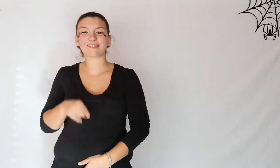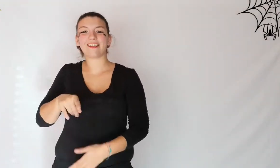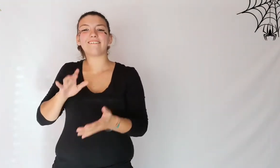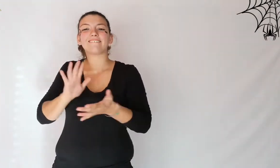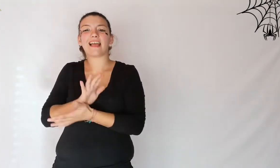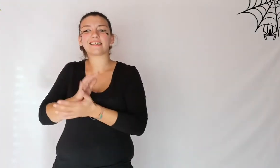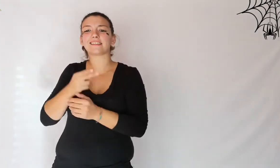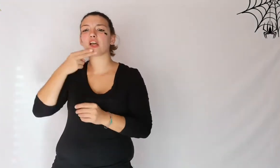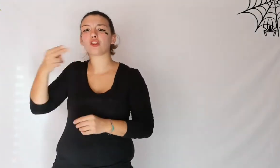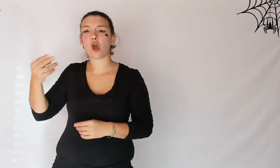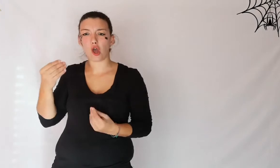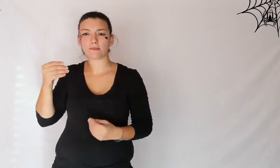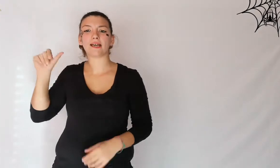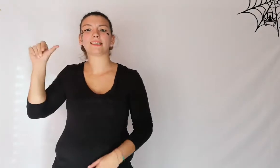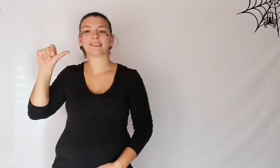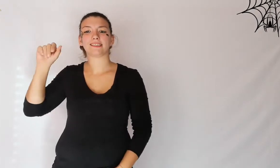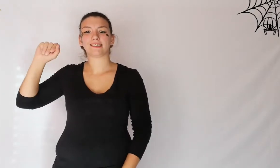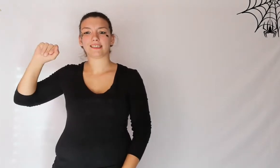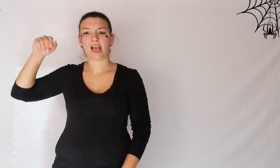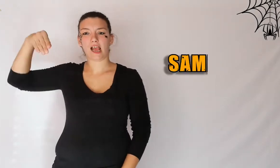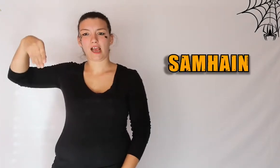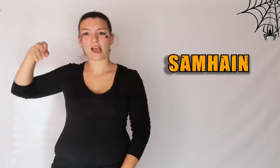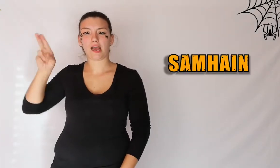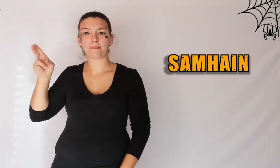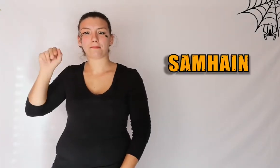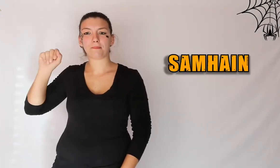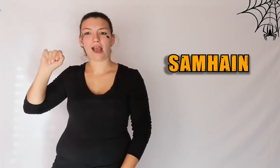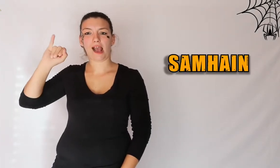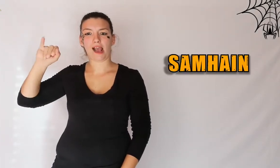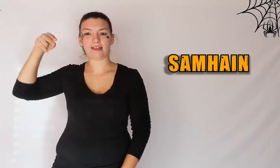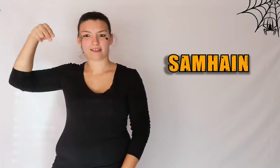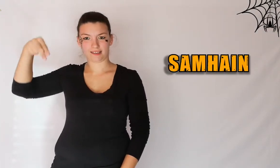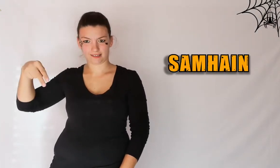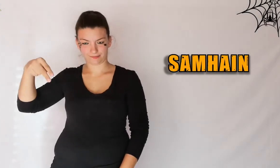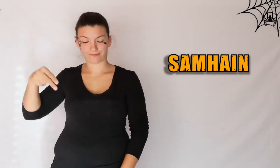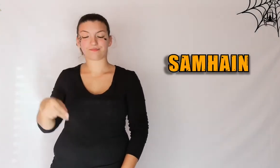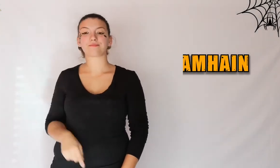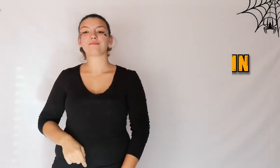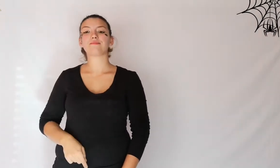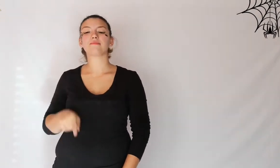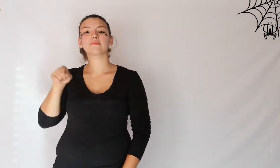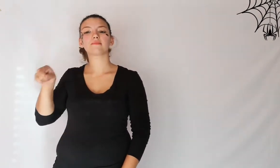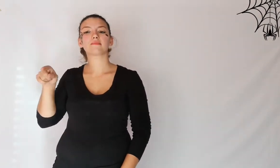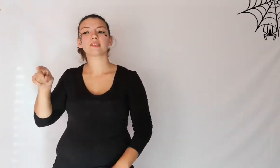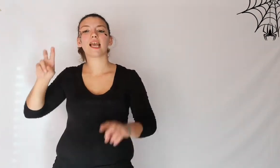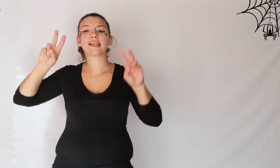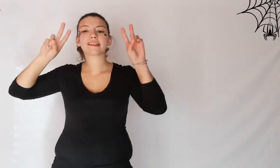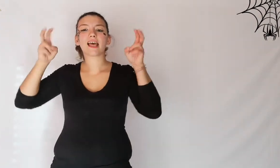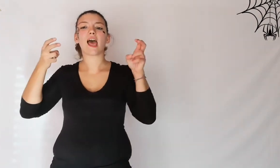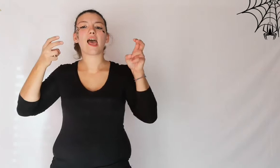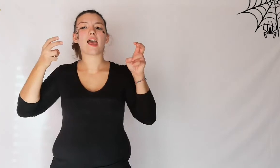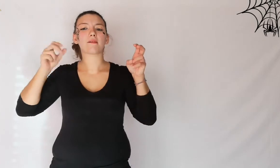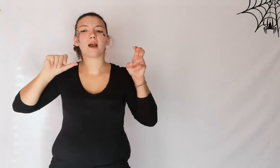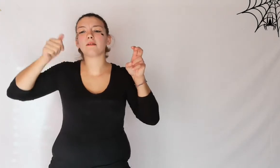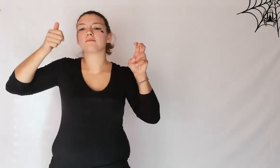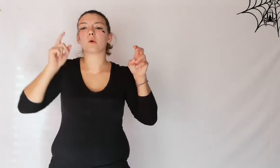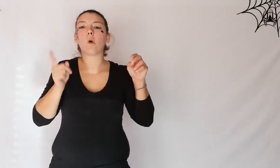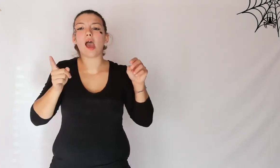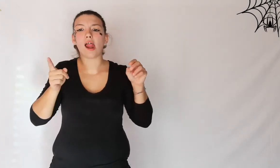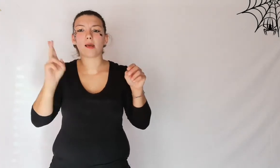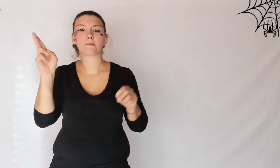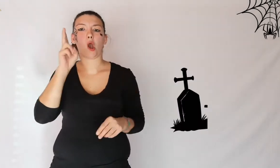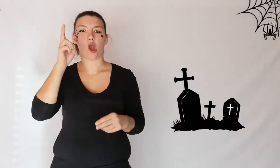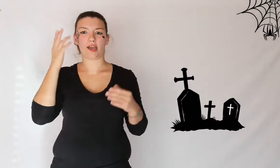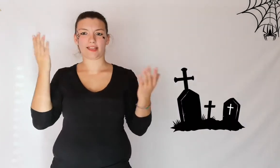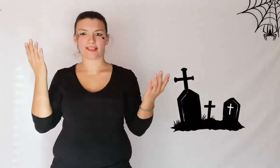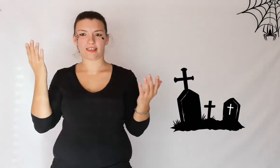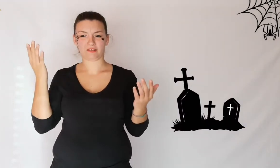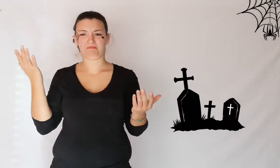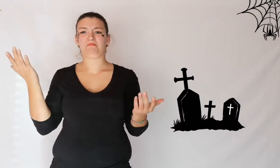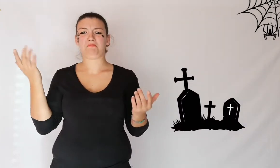The festival was named Samhain and the main theme was death,